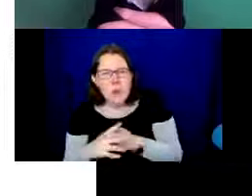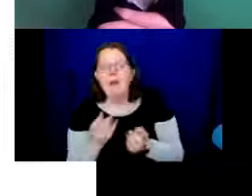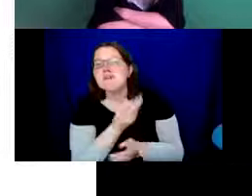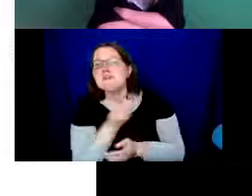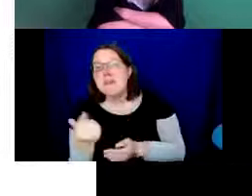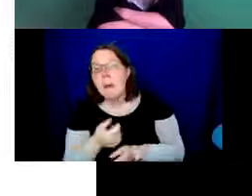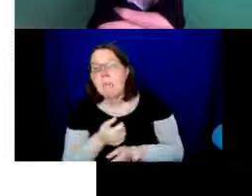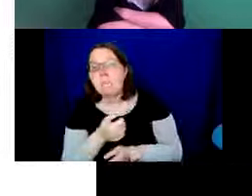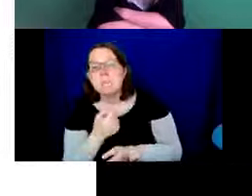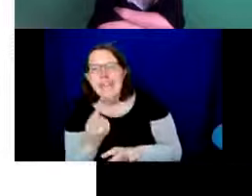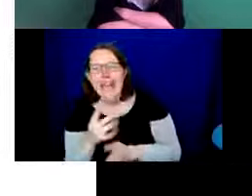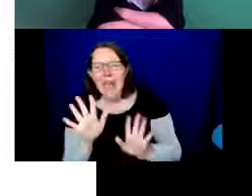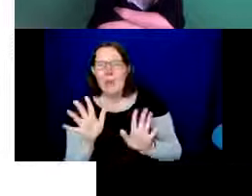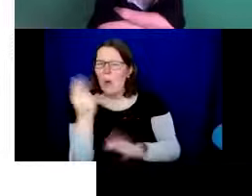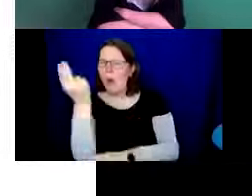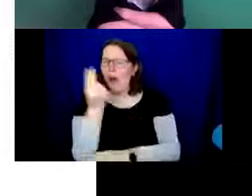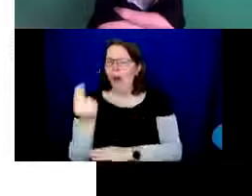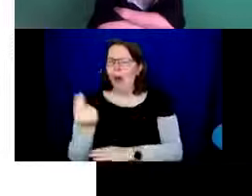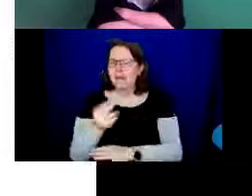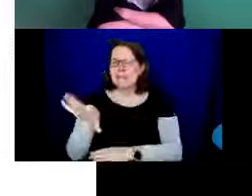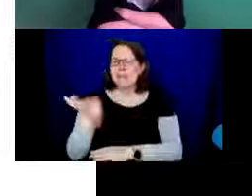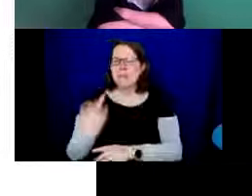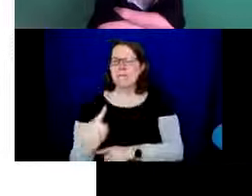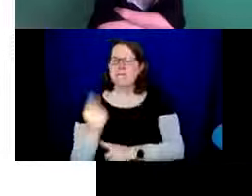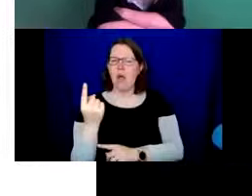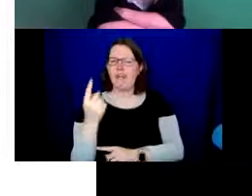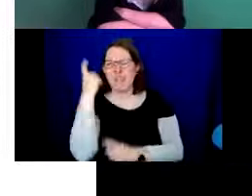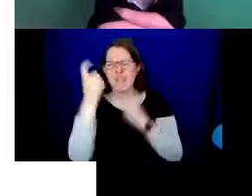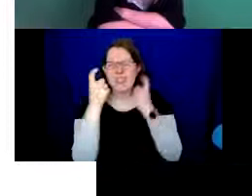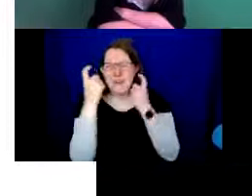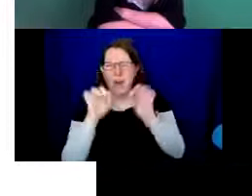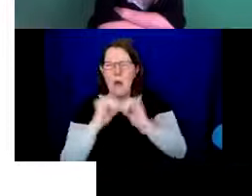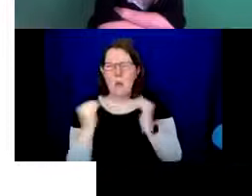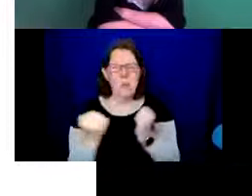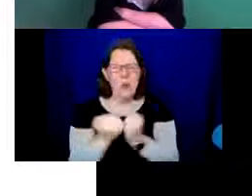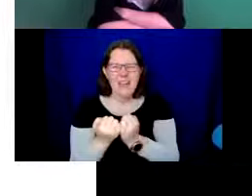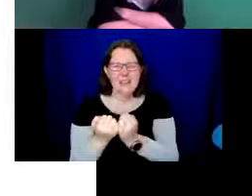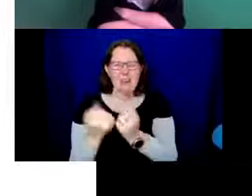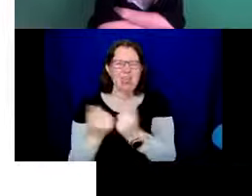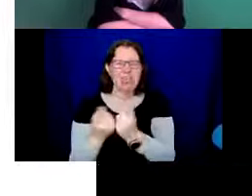um think about which gallery or galleries you want to apply to the galleries are spread out